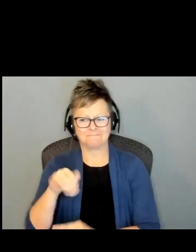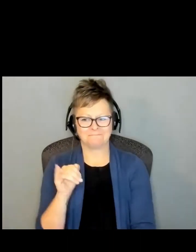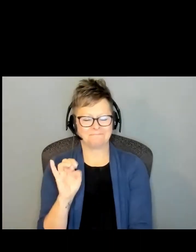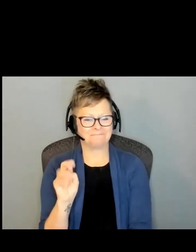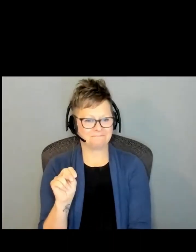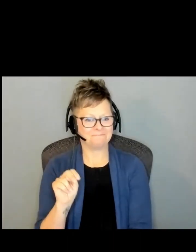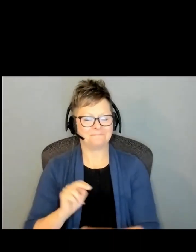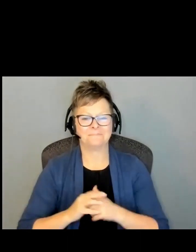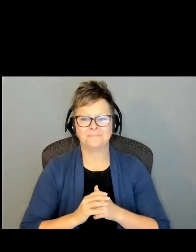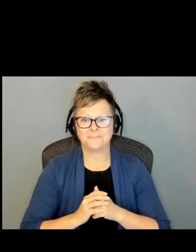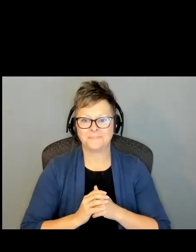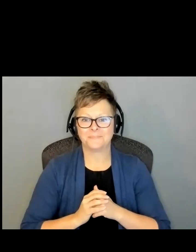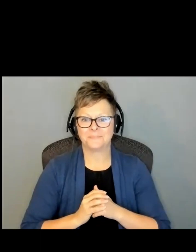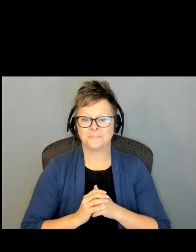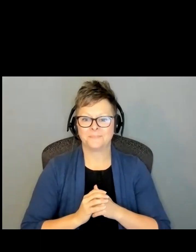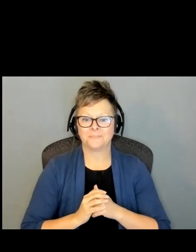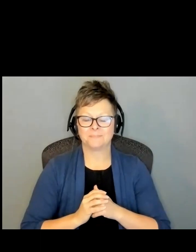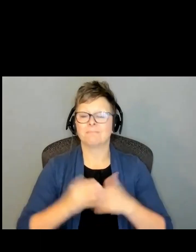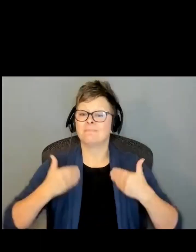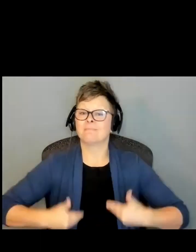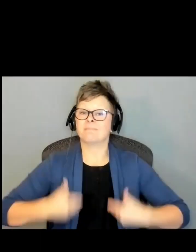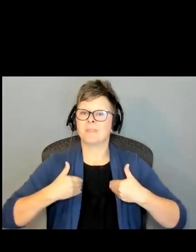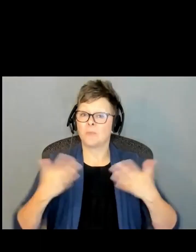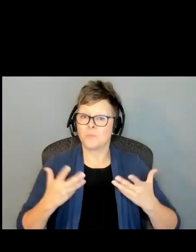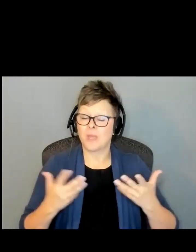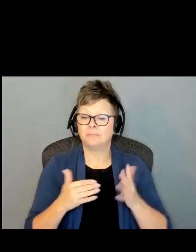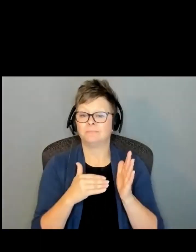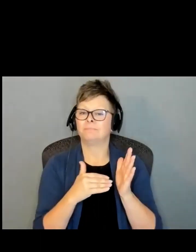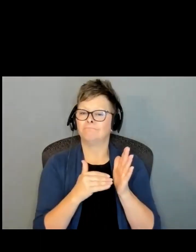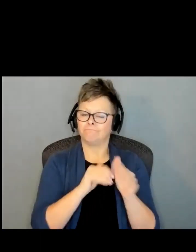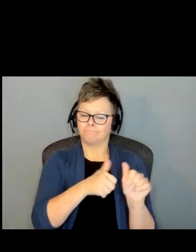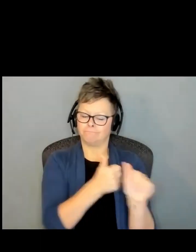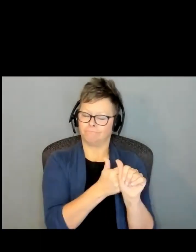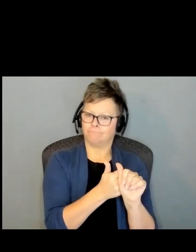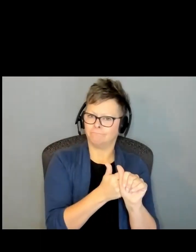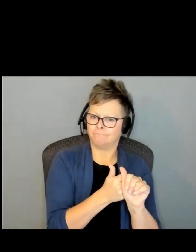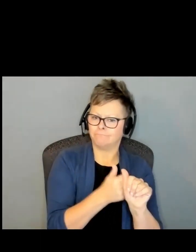So, I am a clinician practicing as a nurse practitioner at Holland Bloorview Kids Rehab